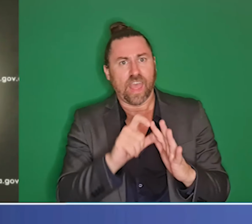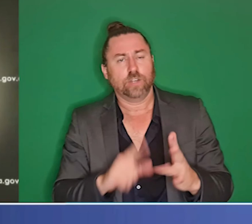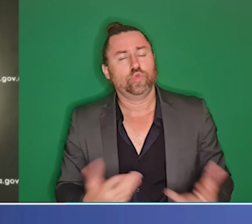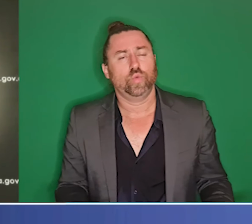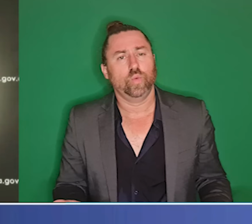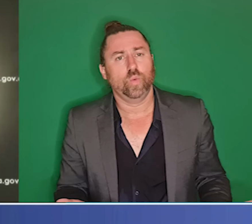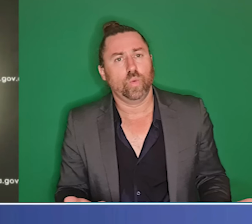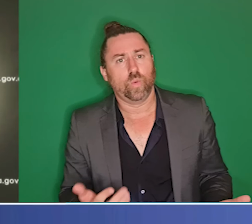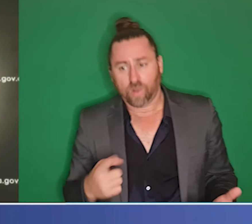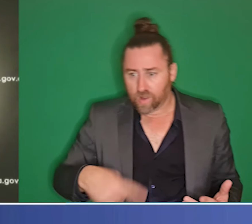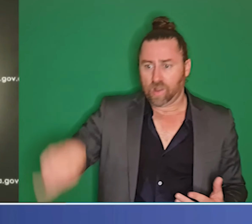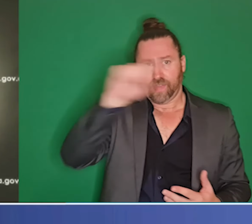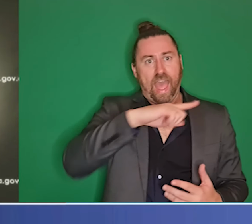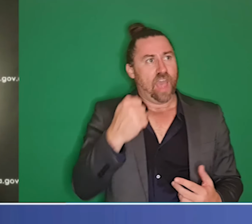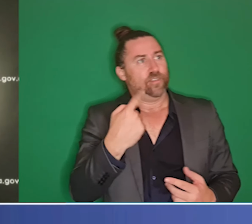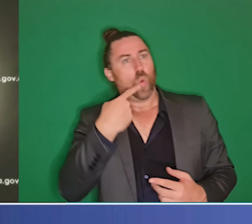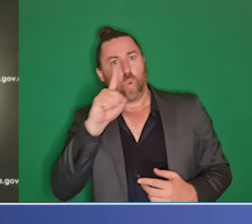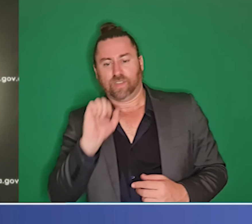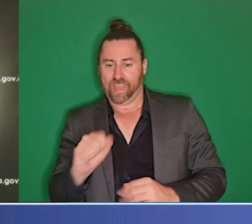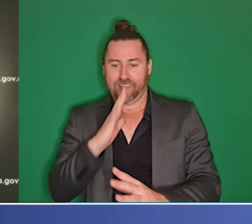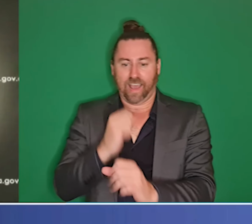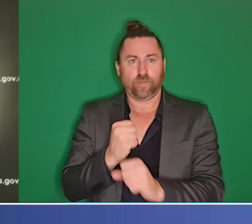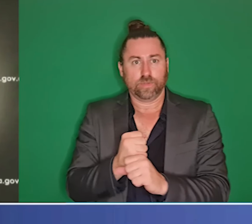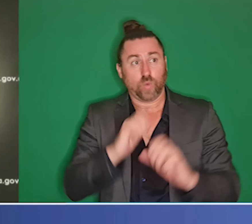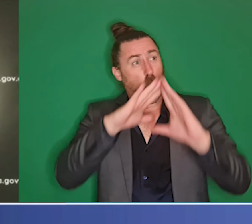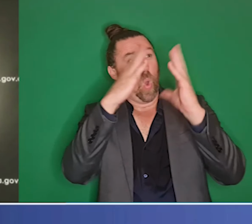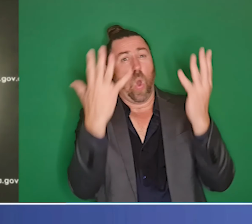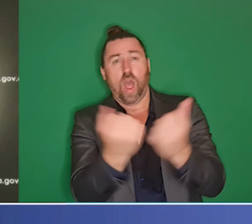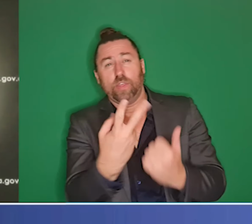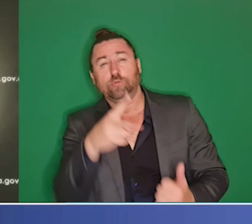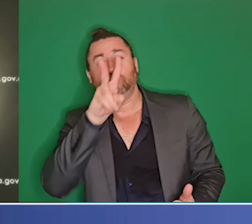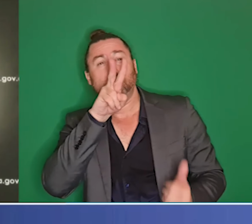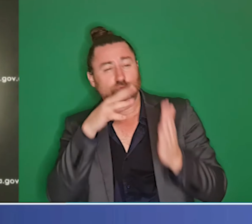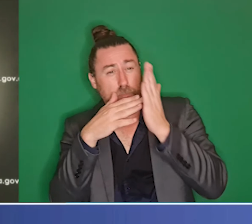that they've secured - all up, over 200 million across Commonwealth and state.